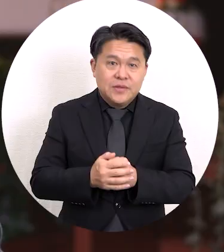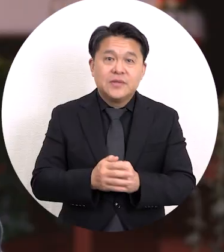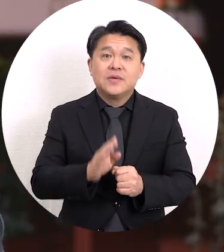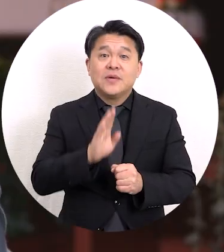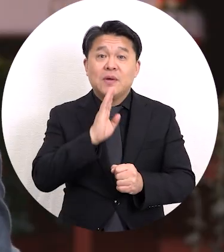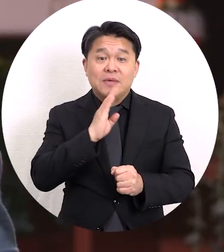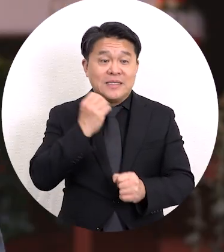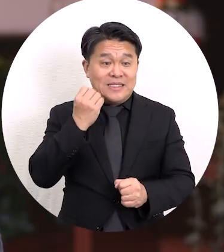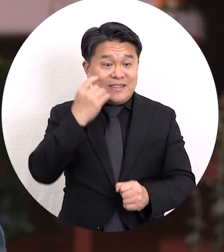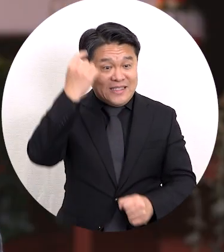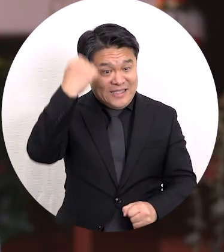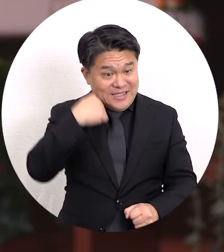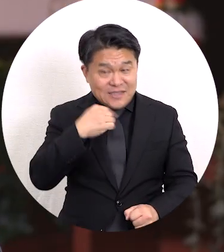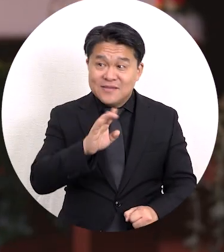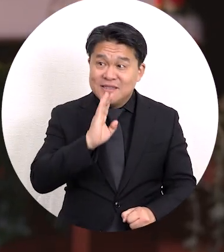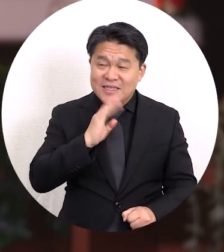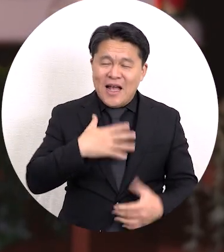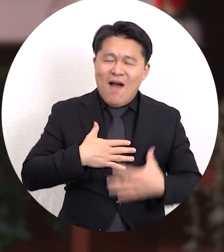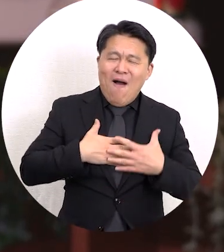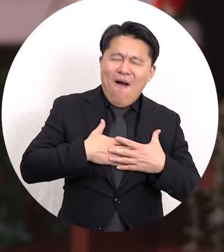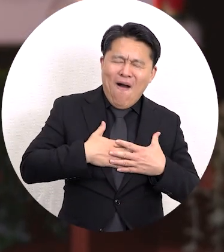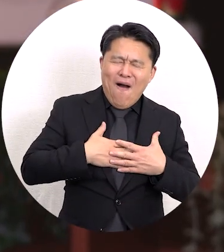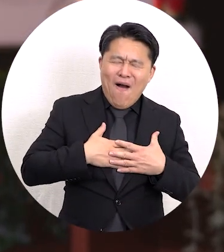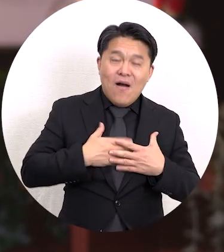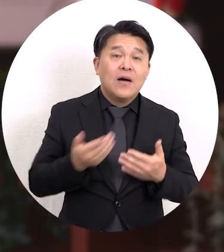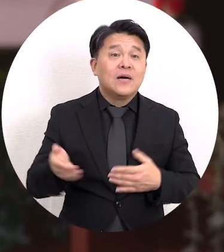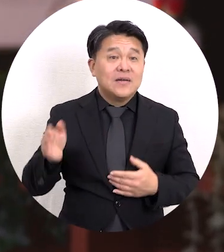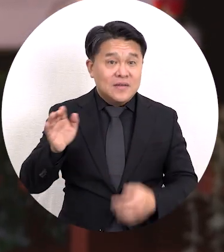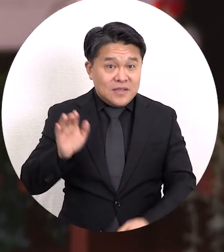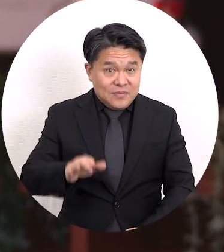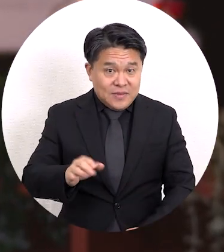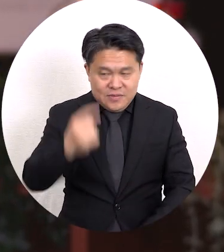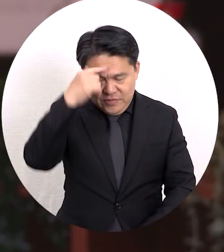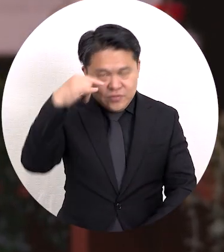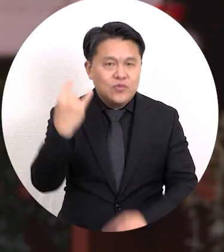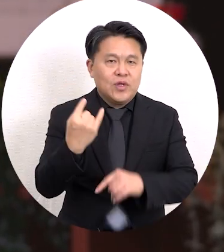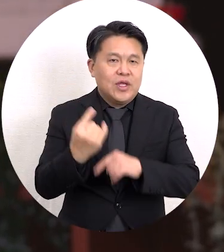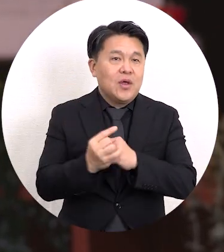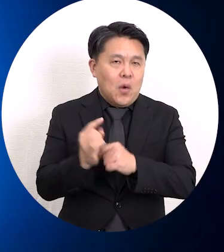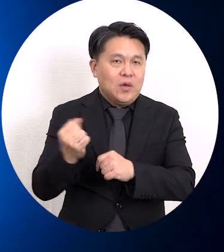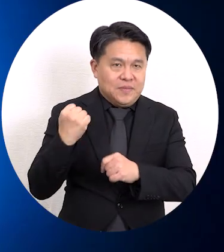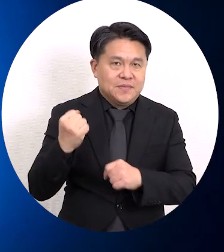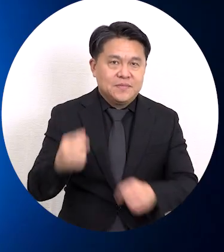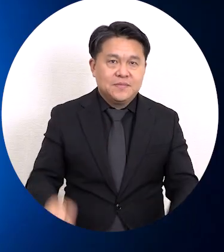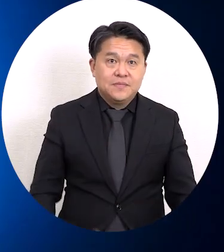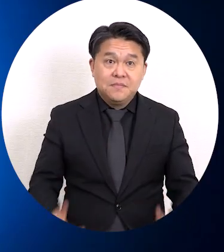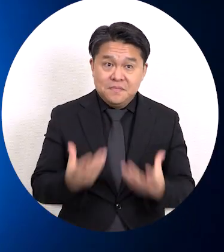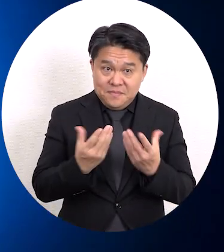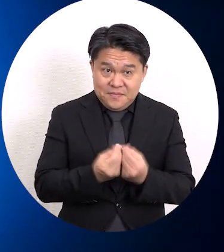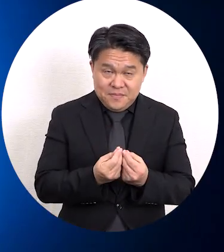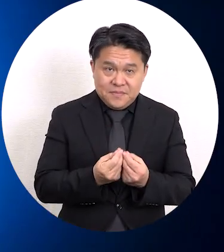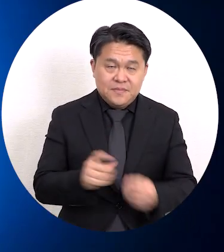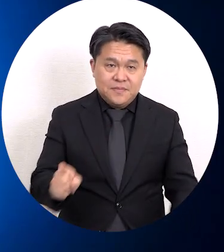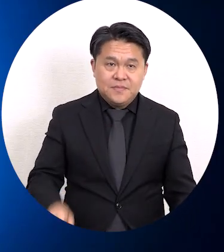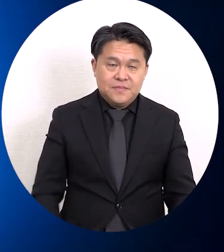it may feel like something mystical. But in the end, it's all a function of the brain. For example, when we have spiritual experiences,